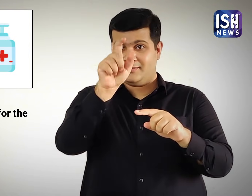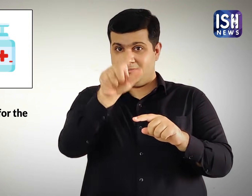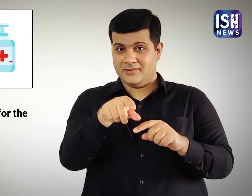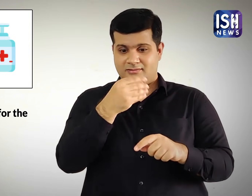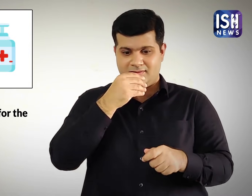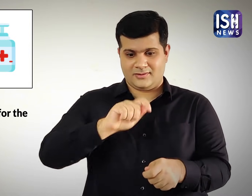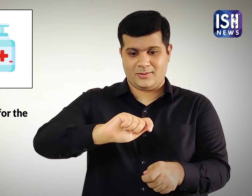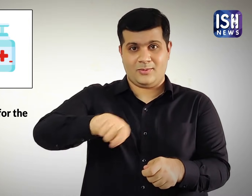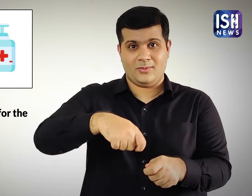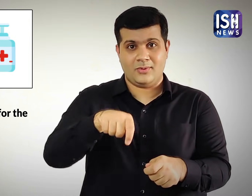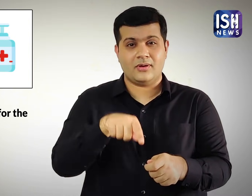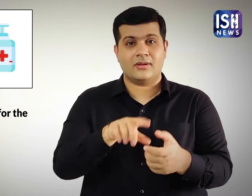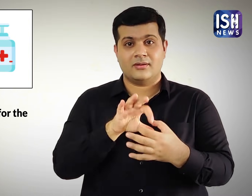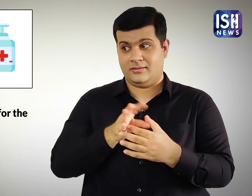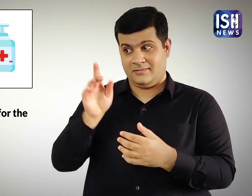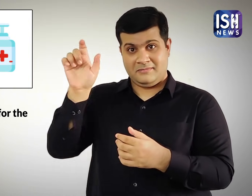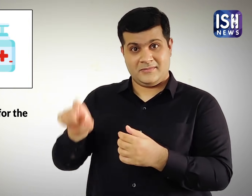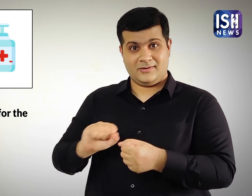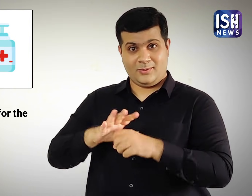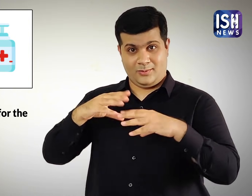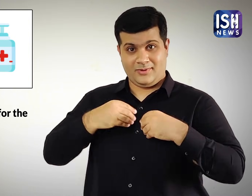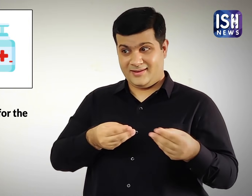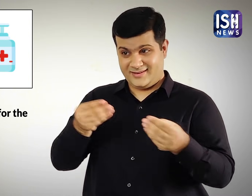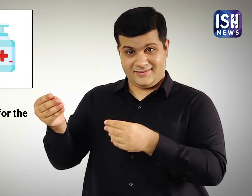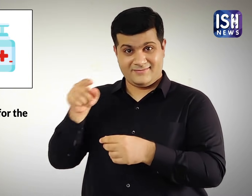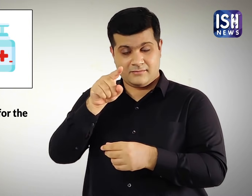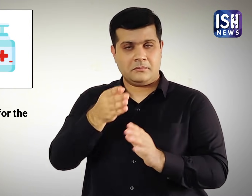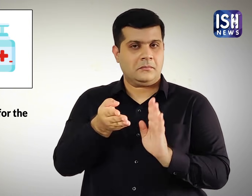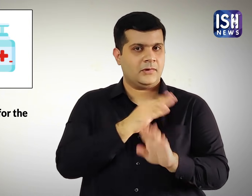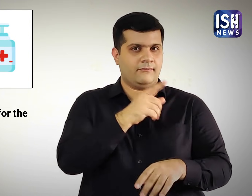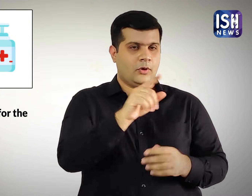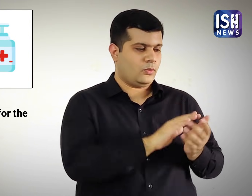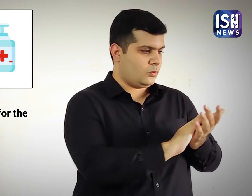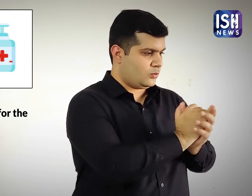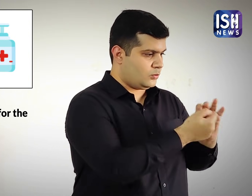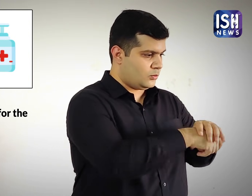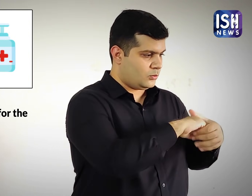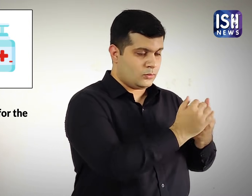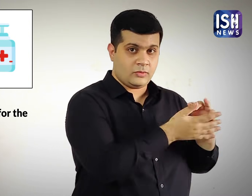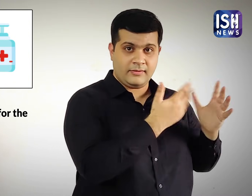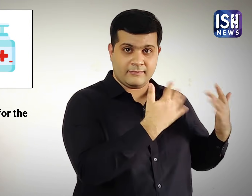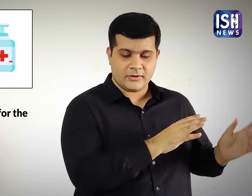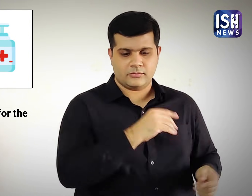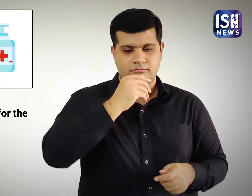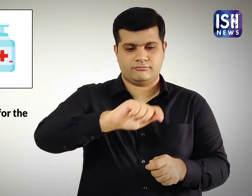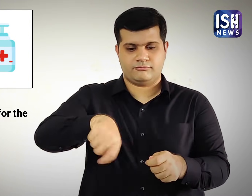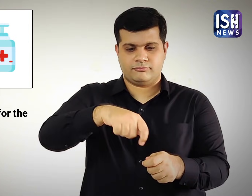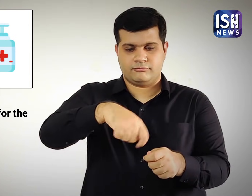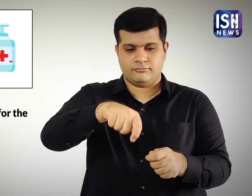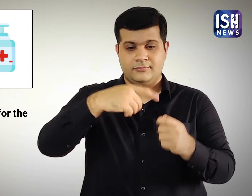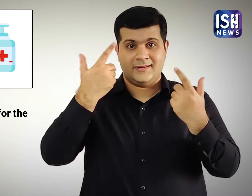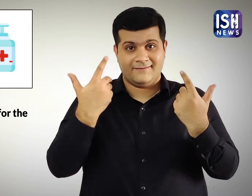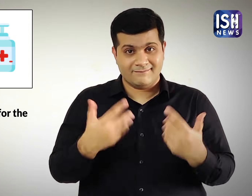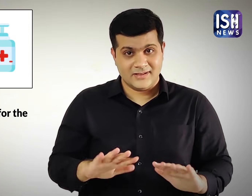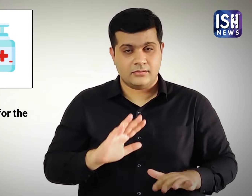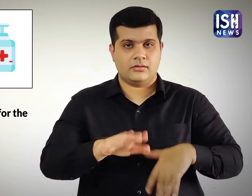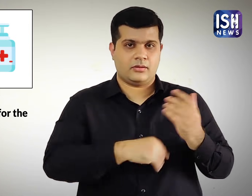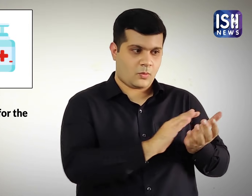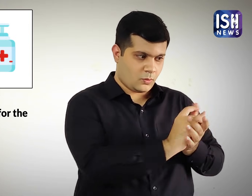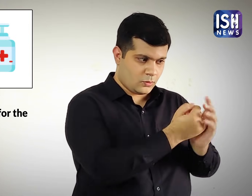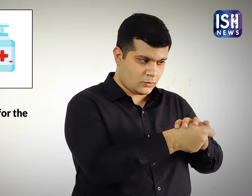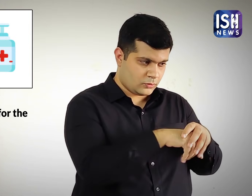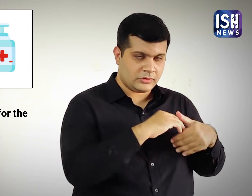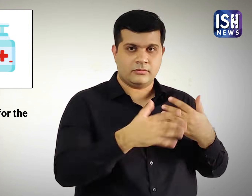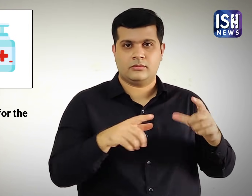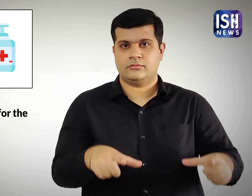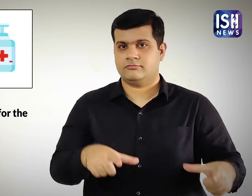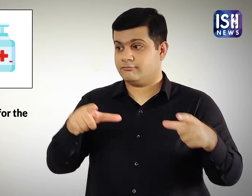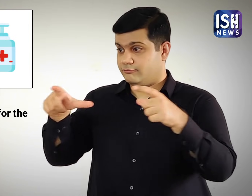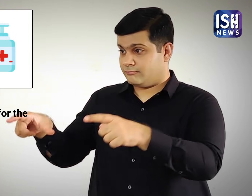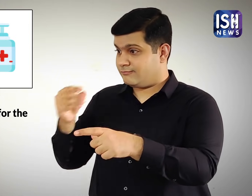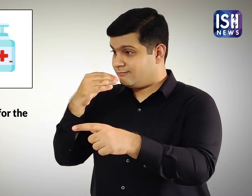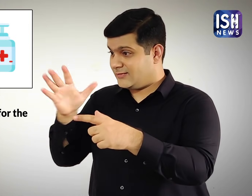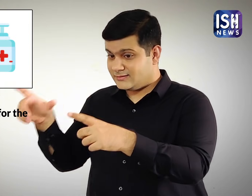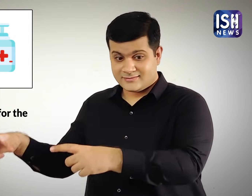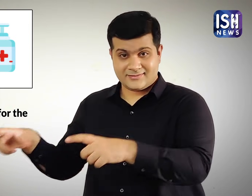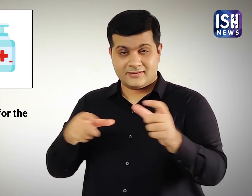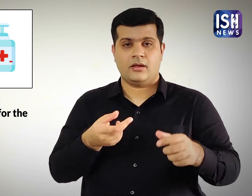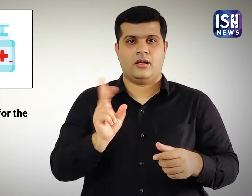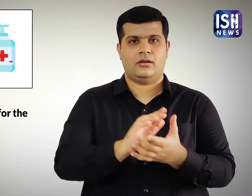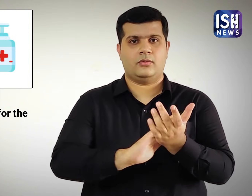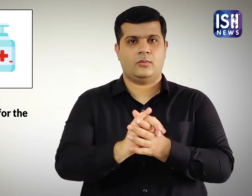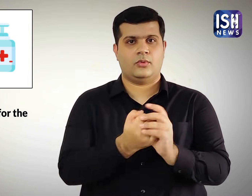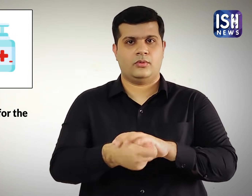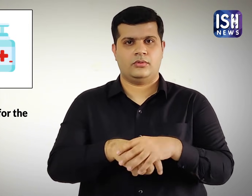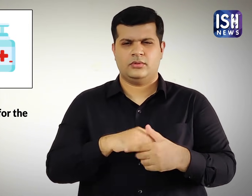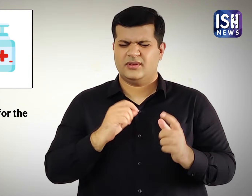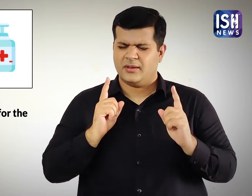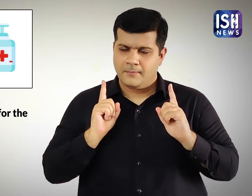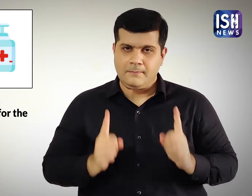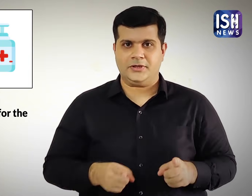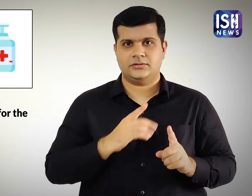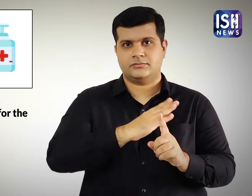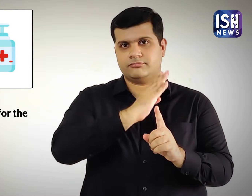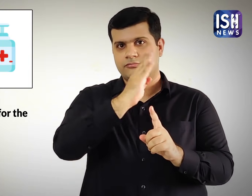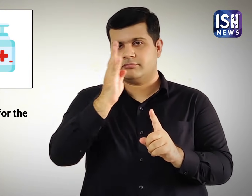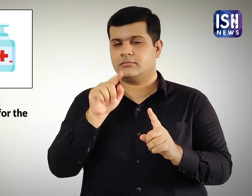Hands must be washed before & after preparing food for the patient. Wash hands after serving the patient as well.